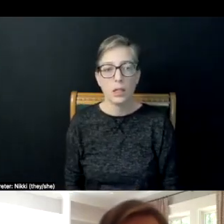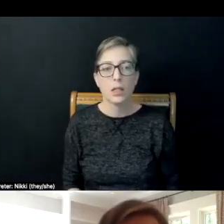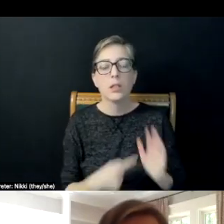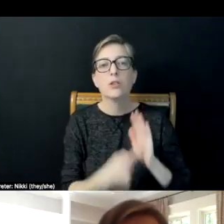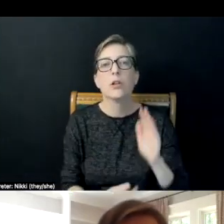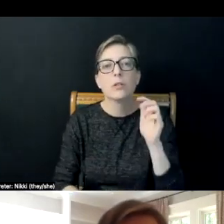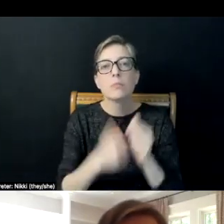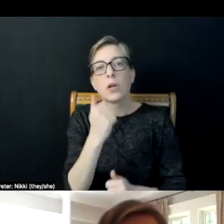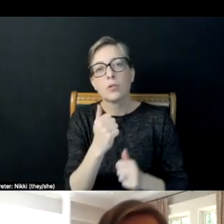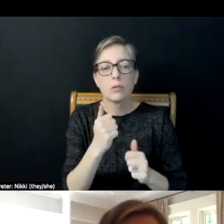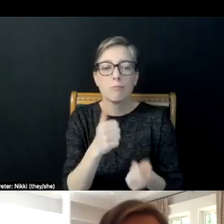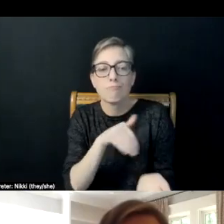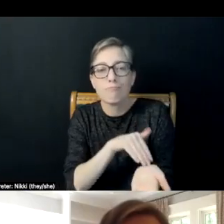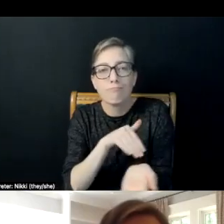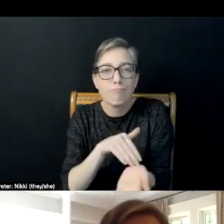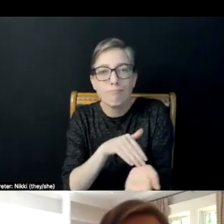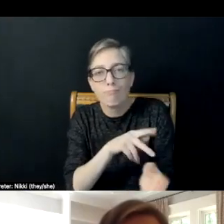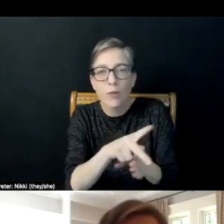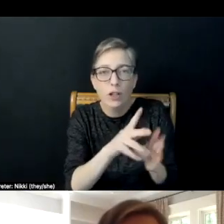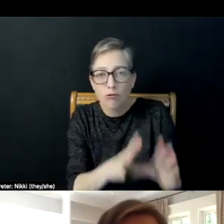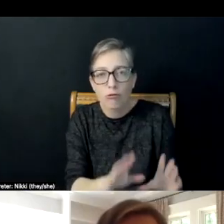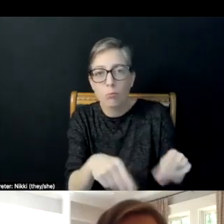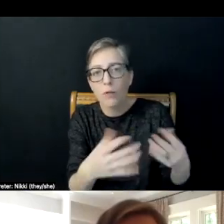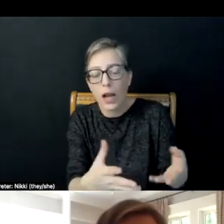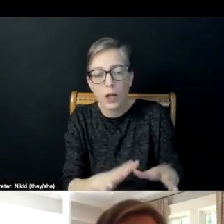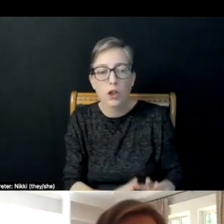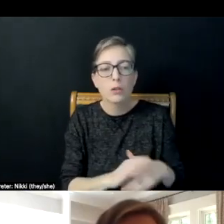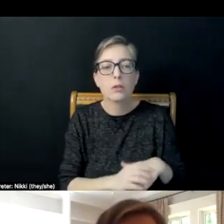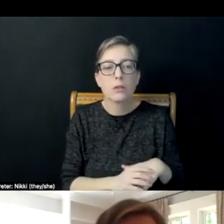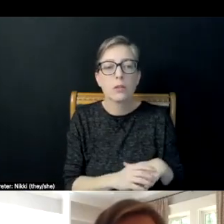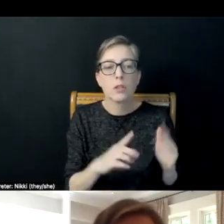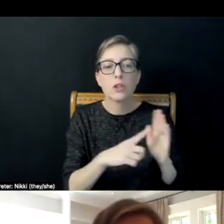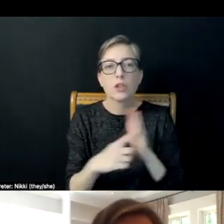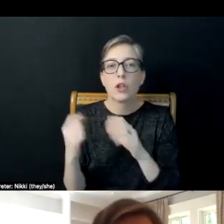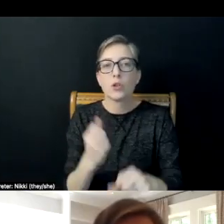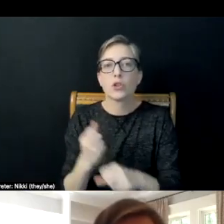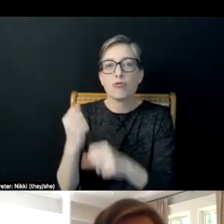demonstrated or articulated a strong preference to care for non-disabled people.